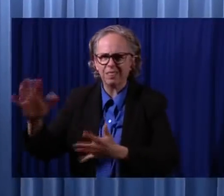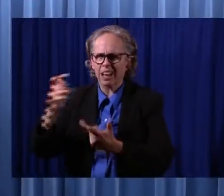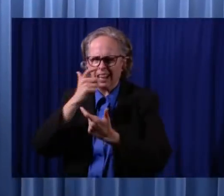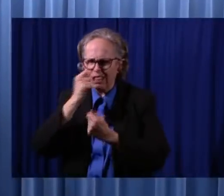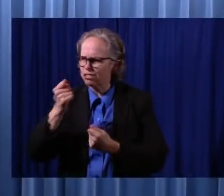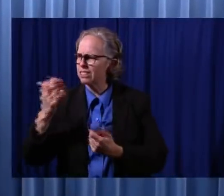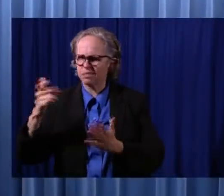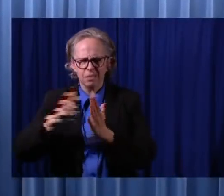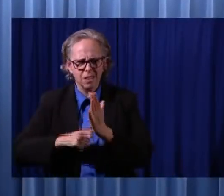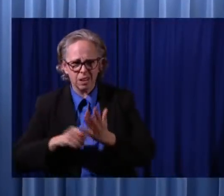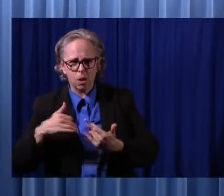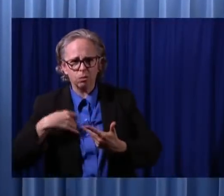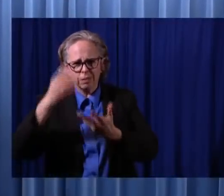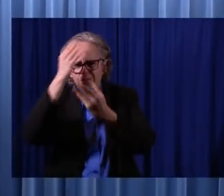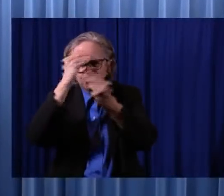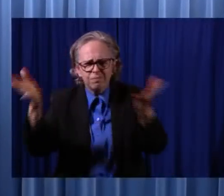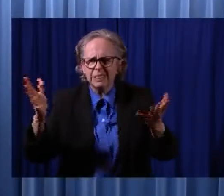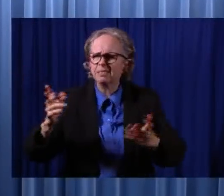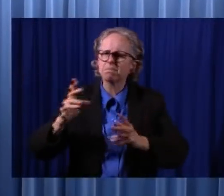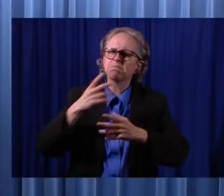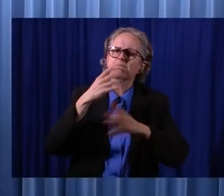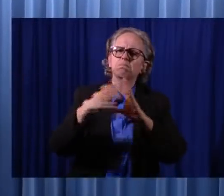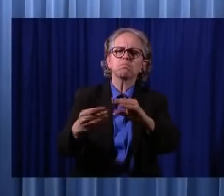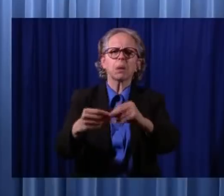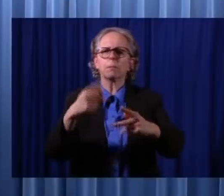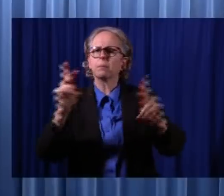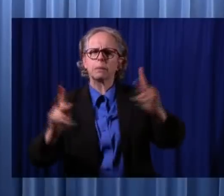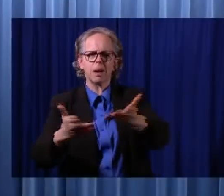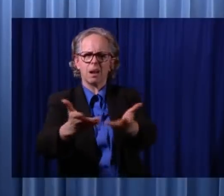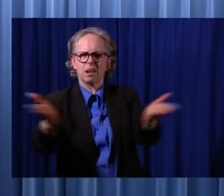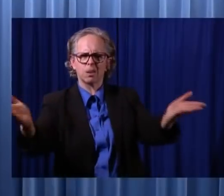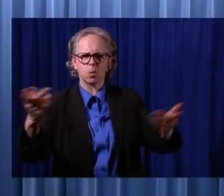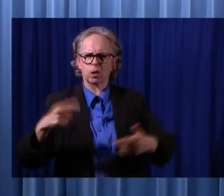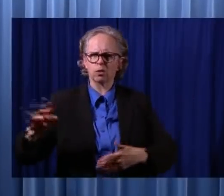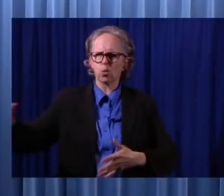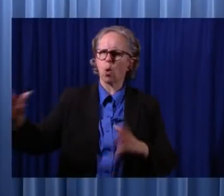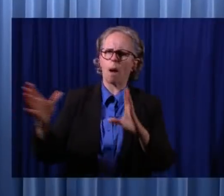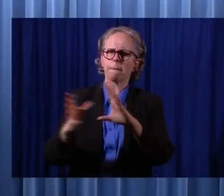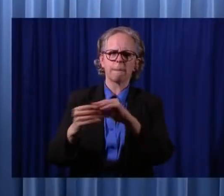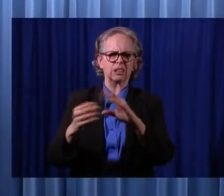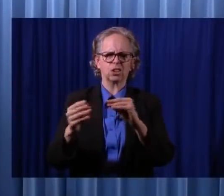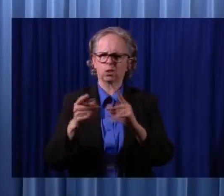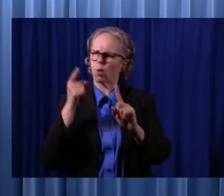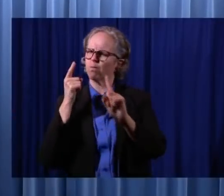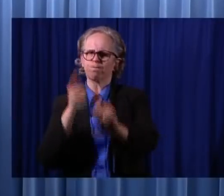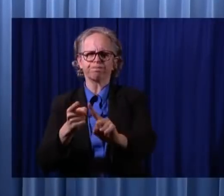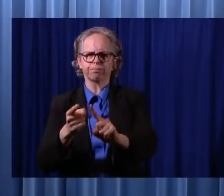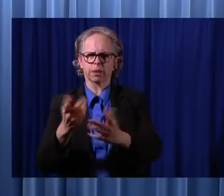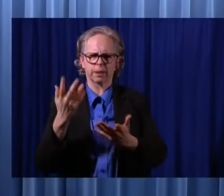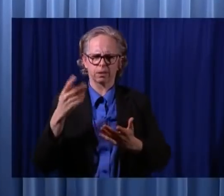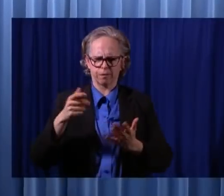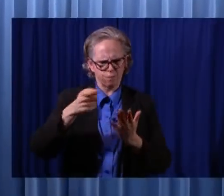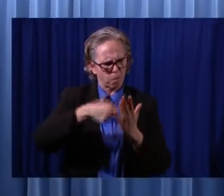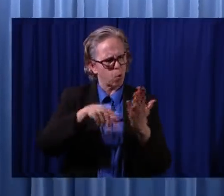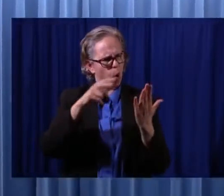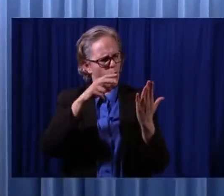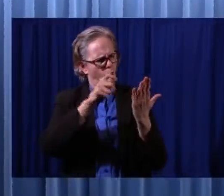SAFELY CARE FOR YOU, DO NOT DELAY, LIVES DEPEND ON THAT DECISION. NOW DR. CHI WE ARE